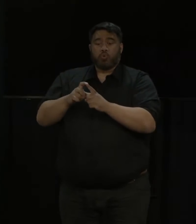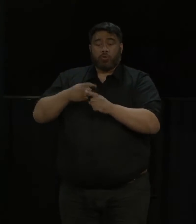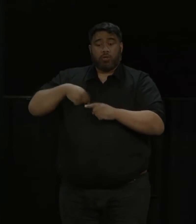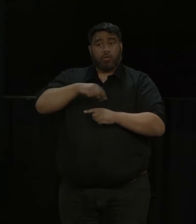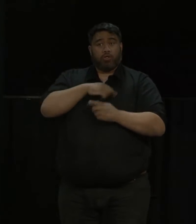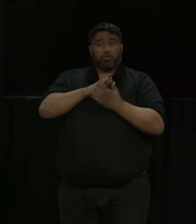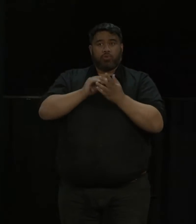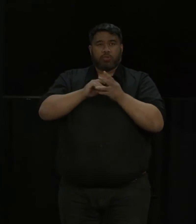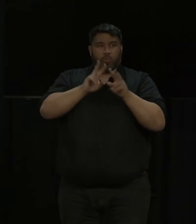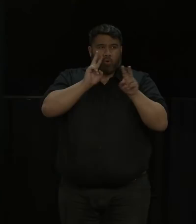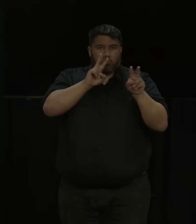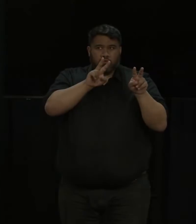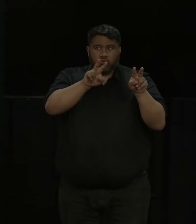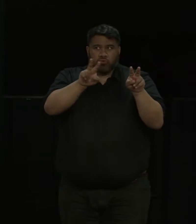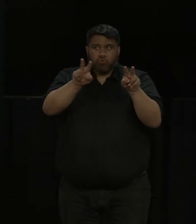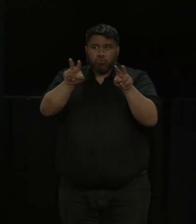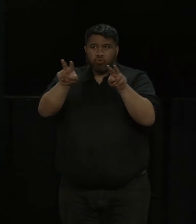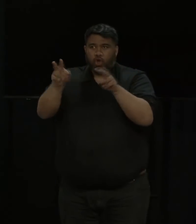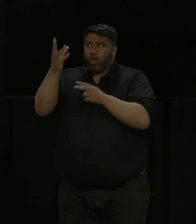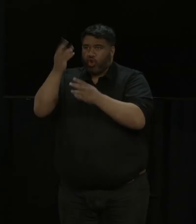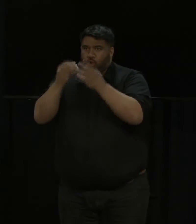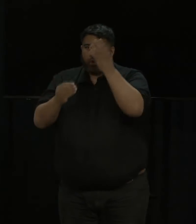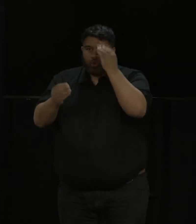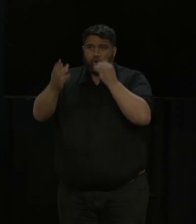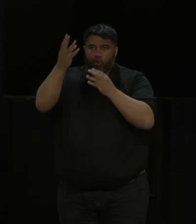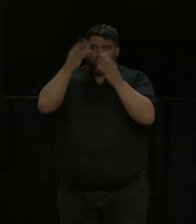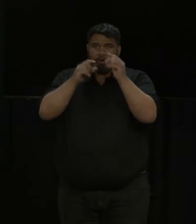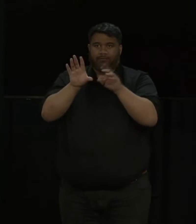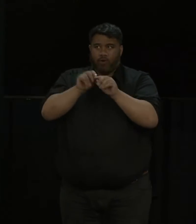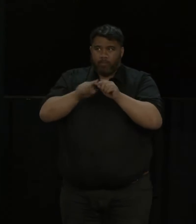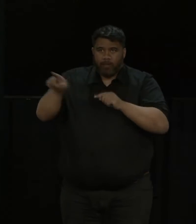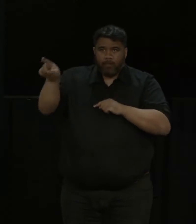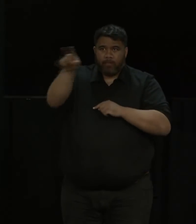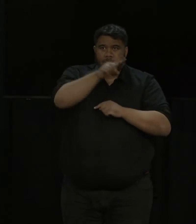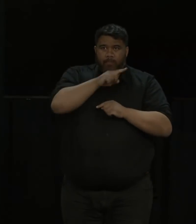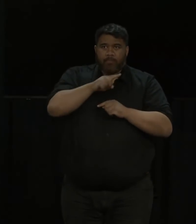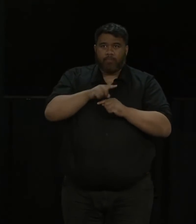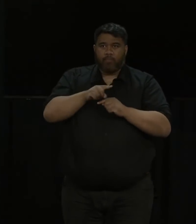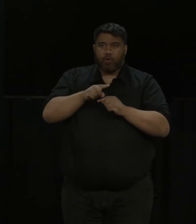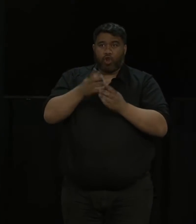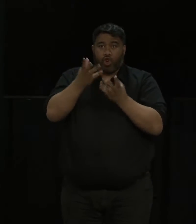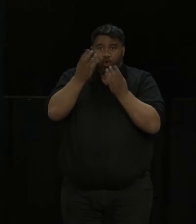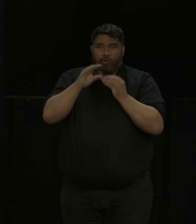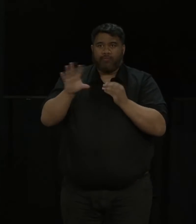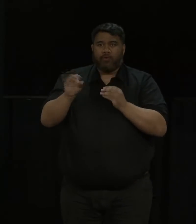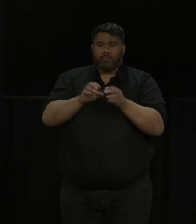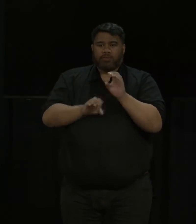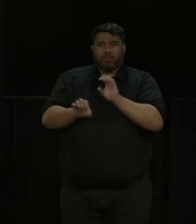considering our plans for the New Zealand border, we have carefully studied the experiences of other countries